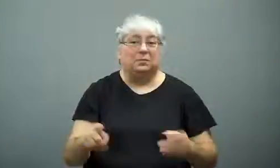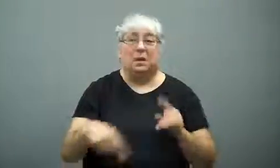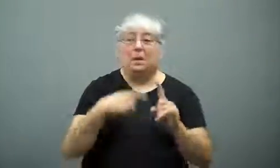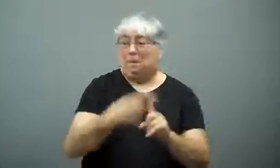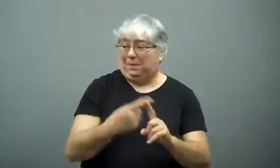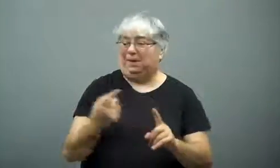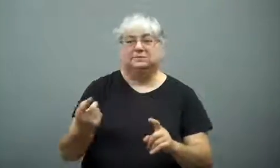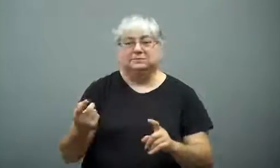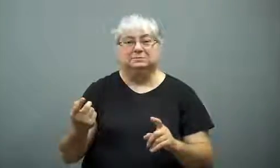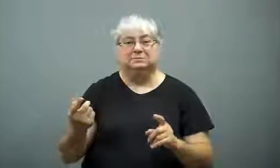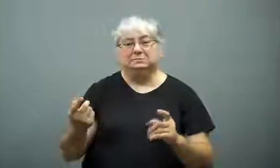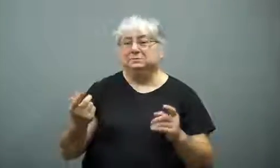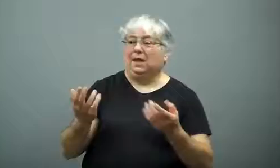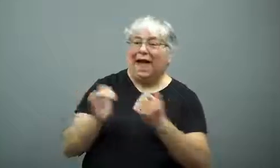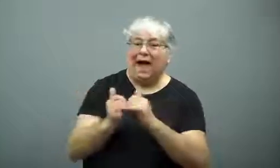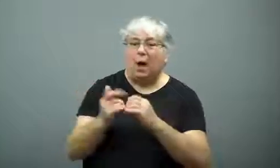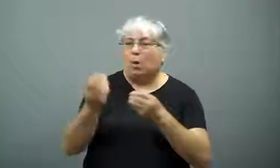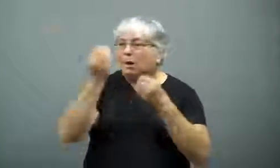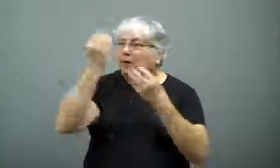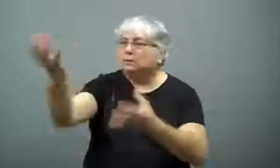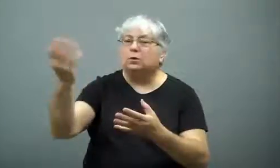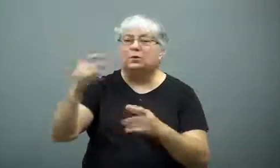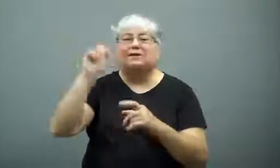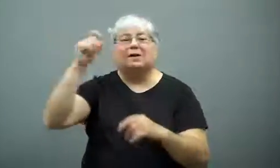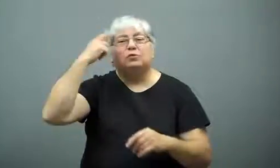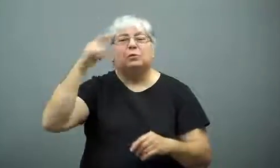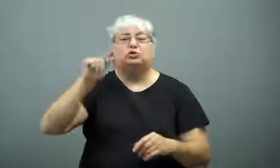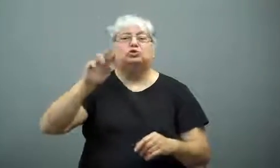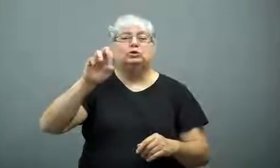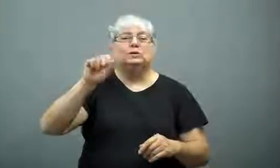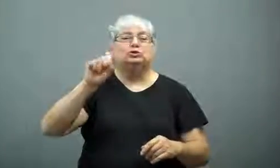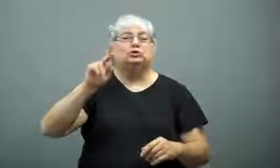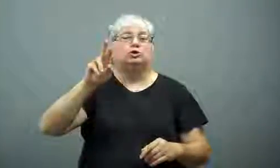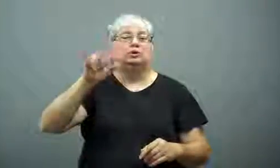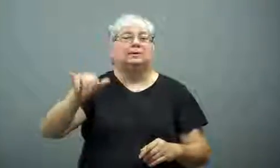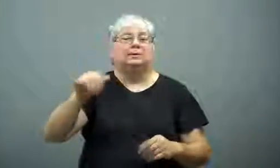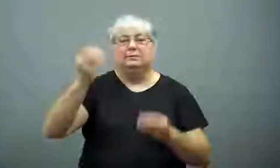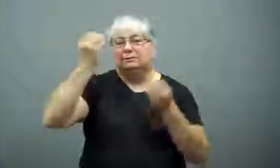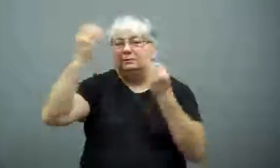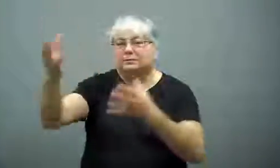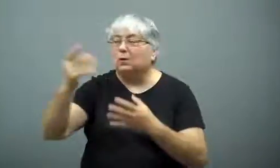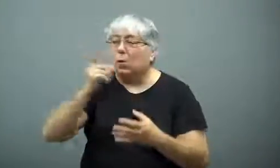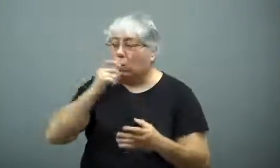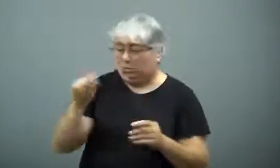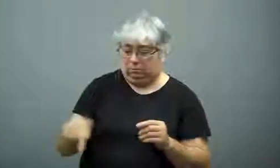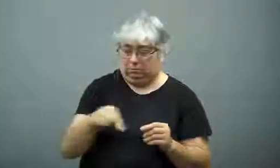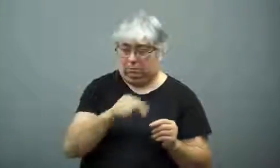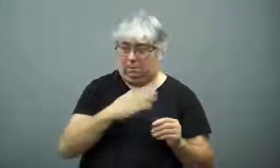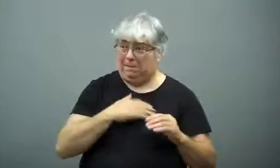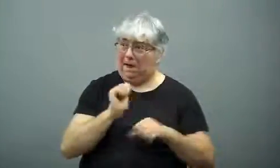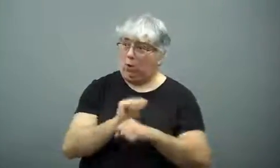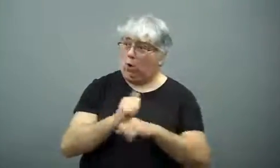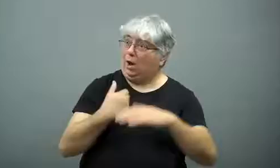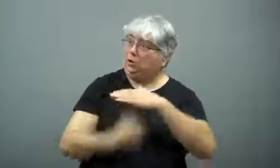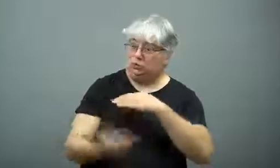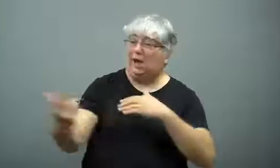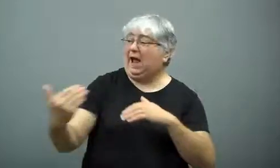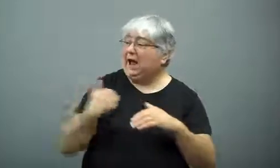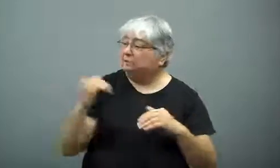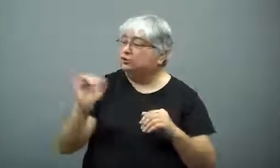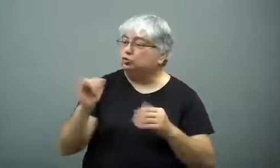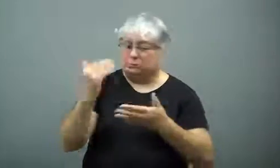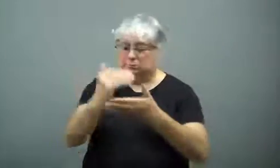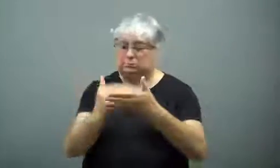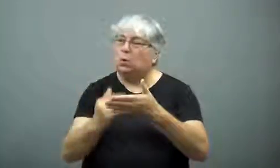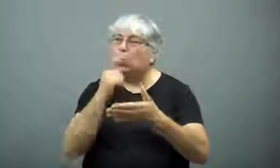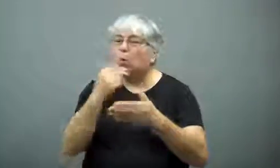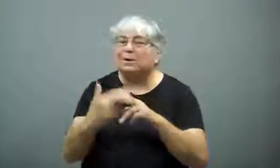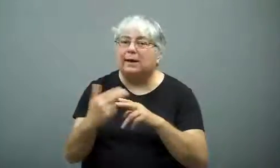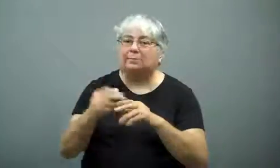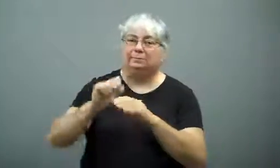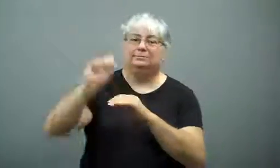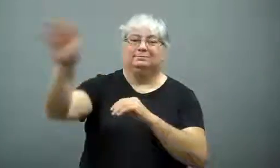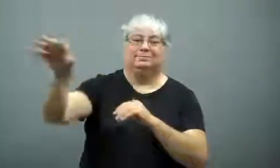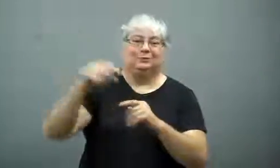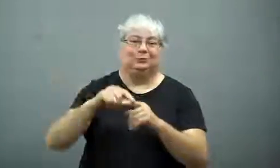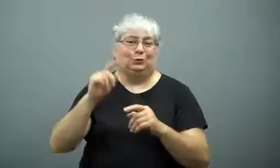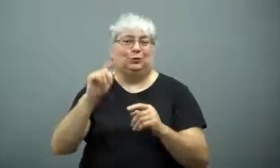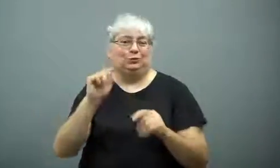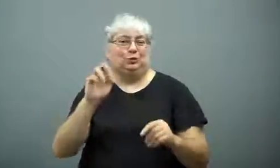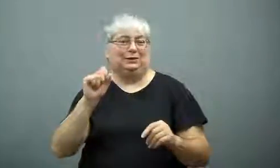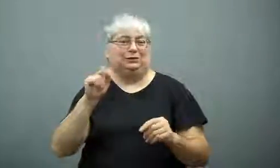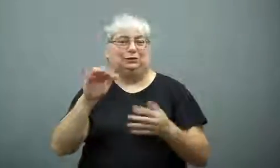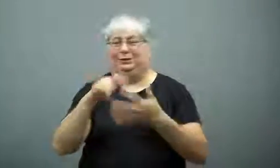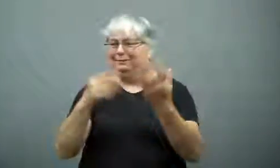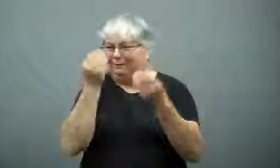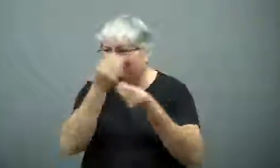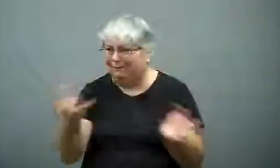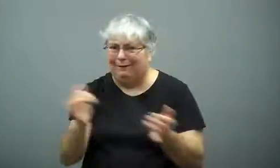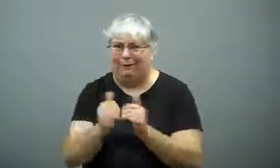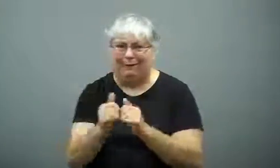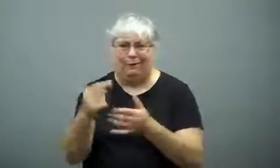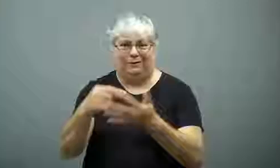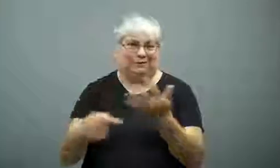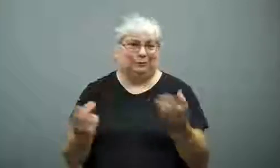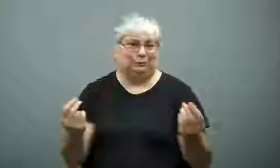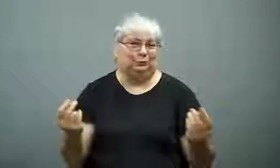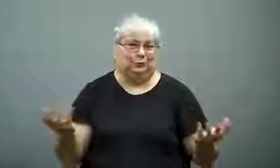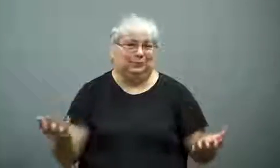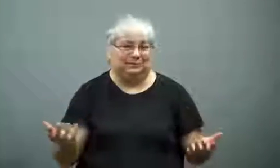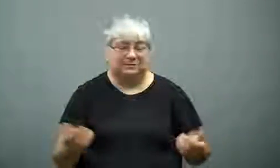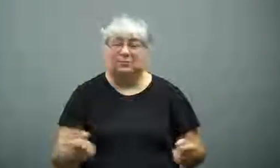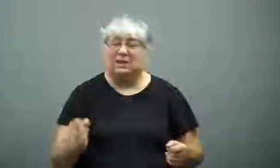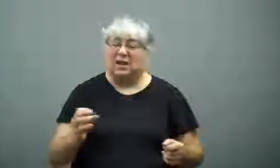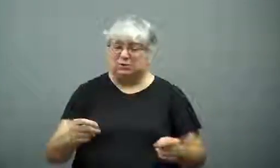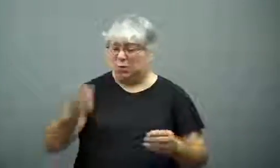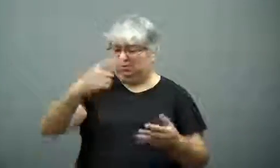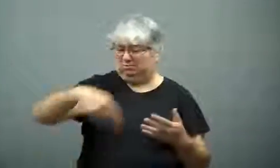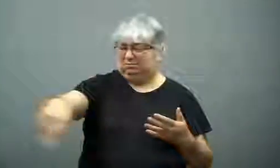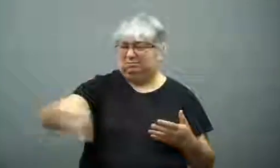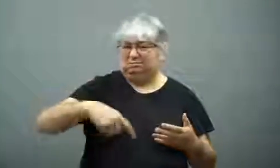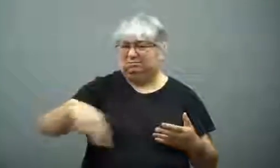They need to put in place procedures for notifying the Treasury who is insured.